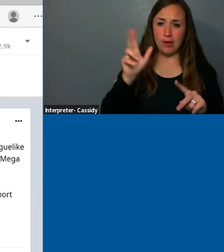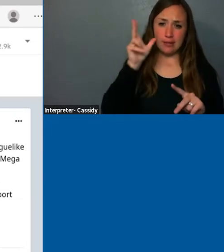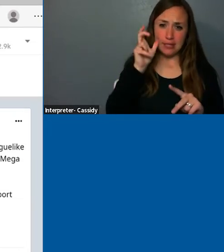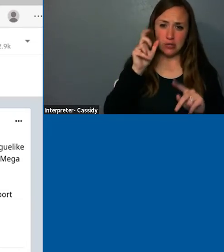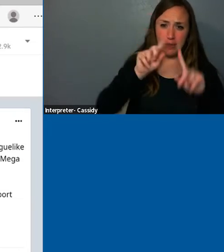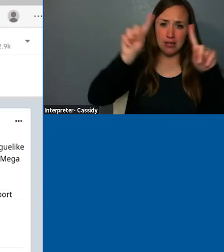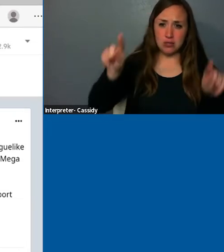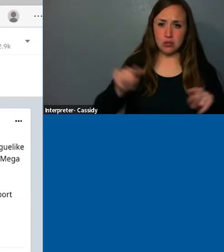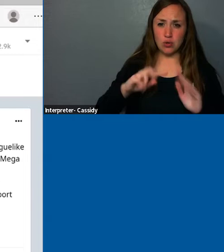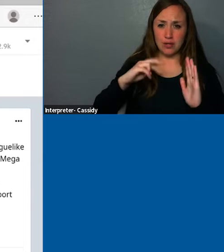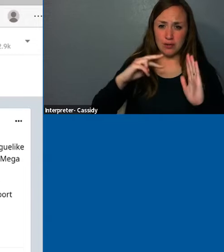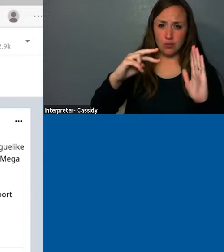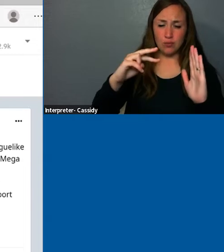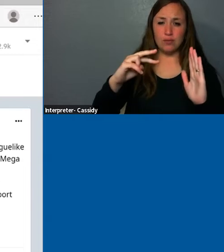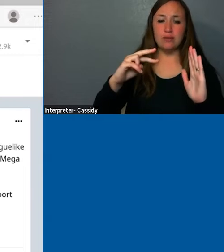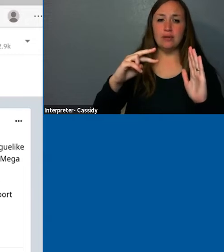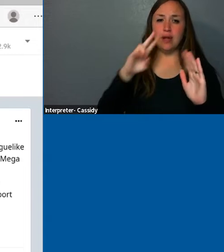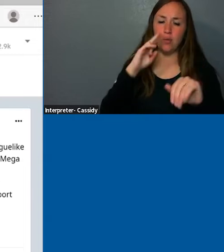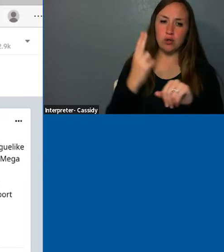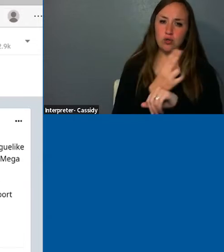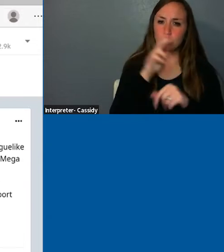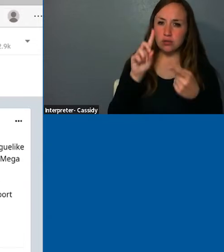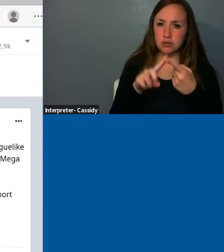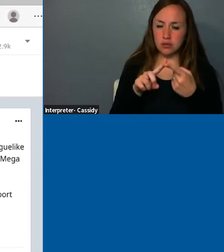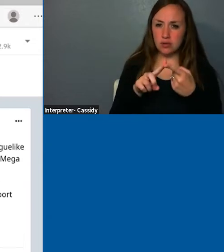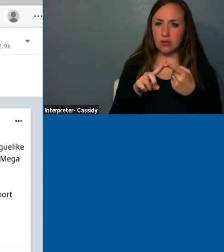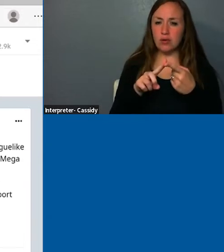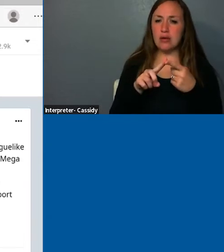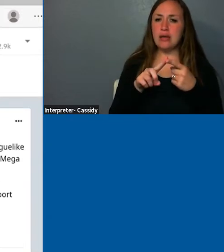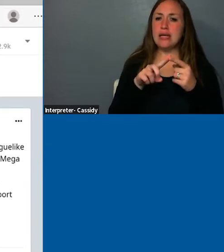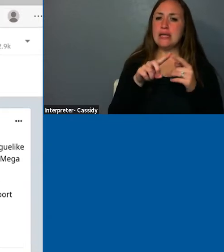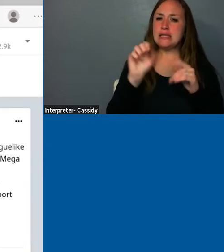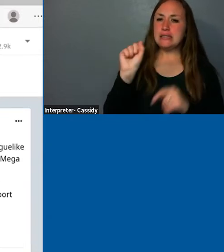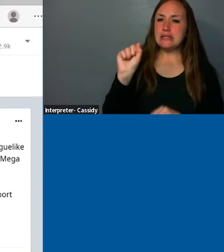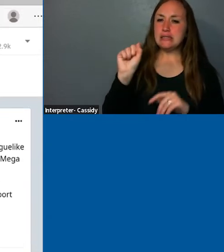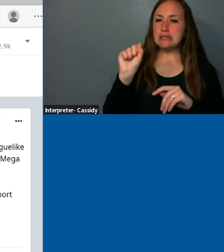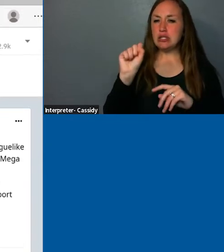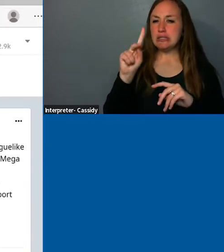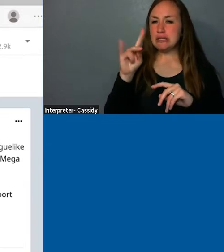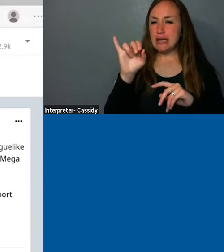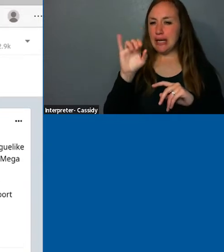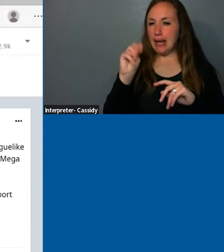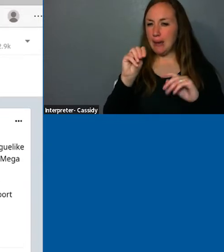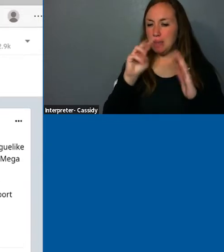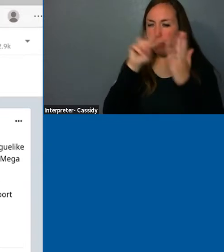and would use to sort of skim through a webpage and to move as quickly as I would like to.